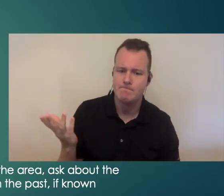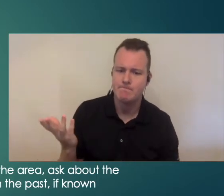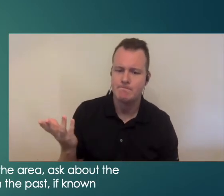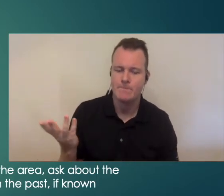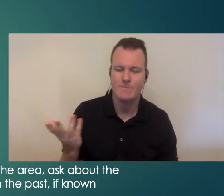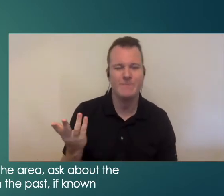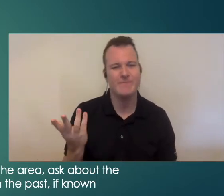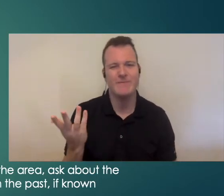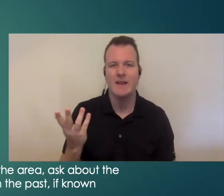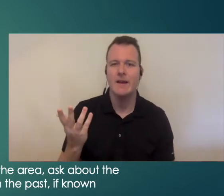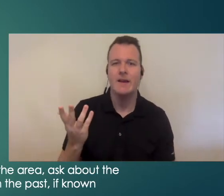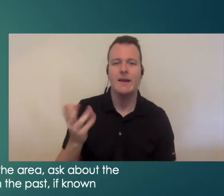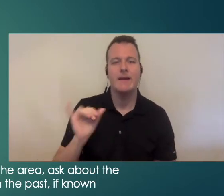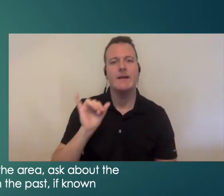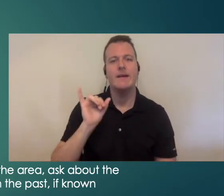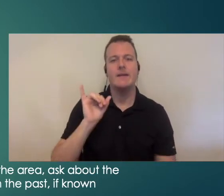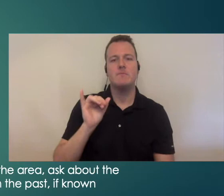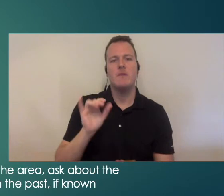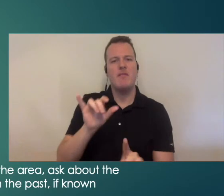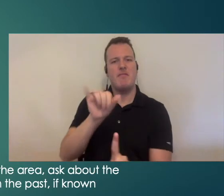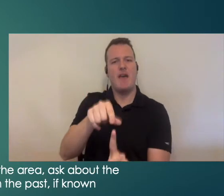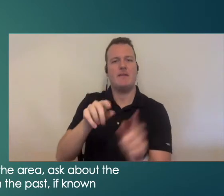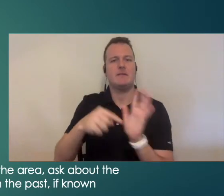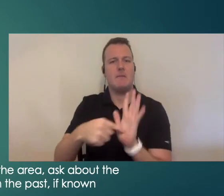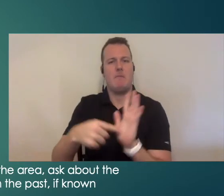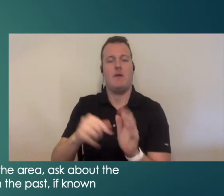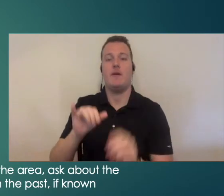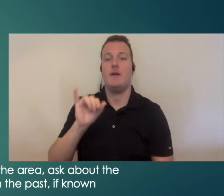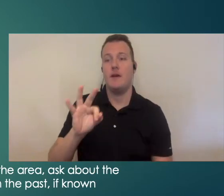that's something that if you have something that is a deal-breaker for you,